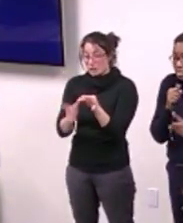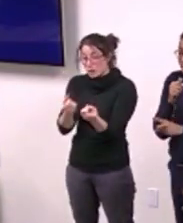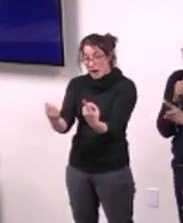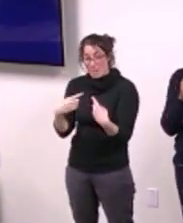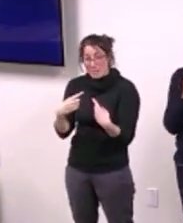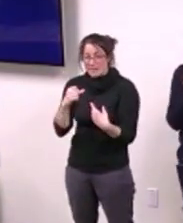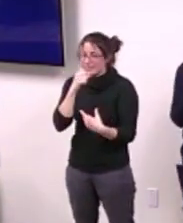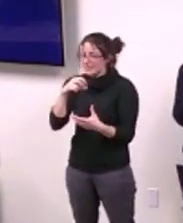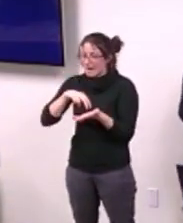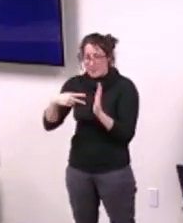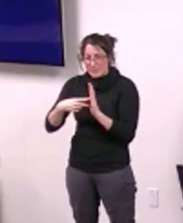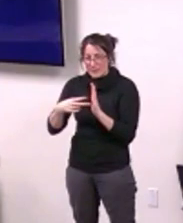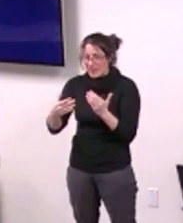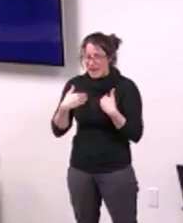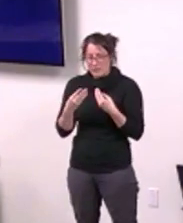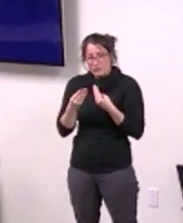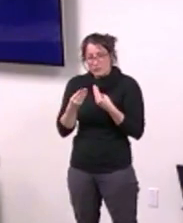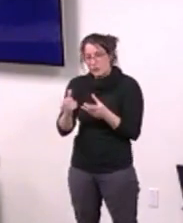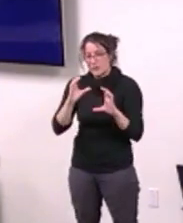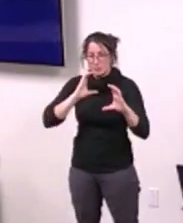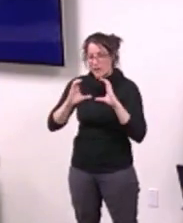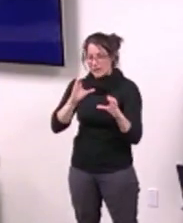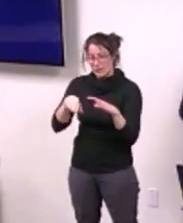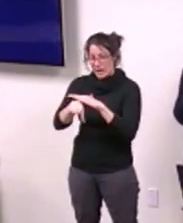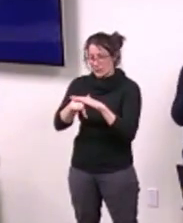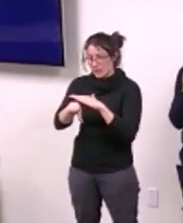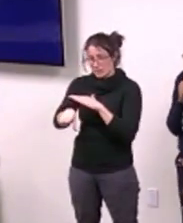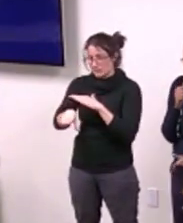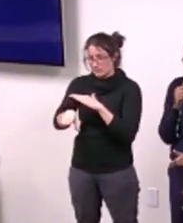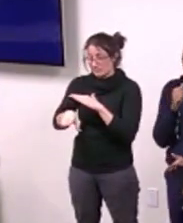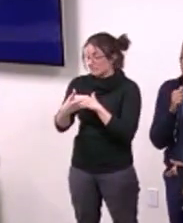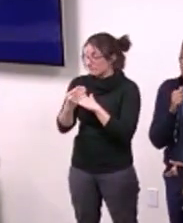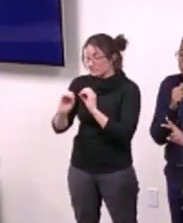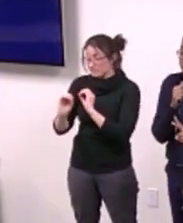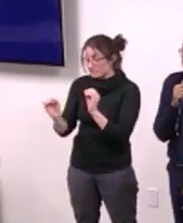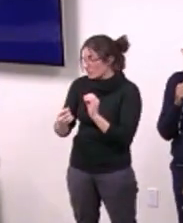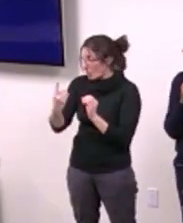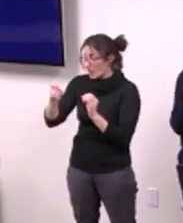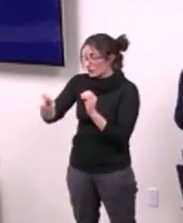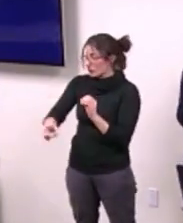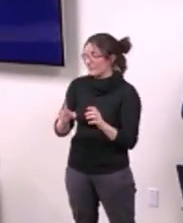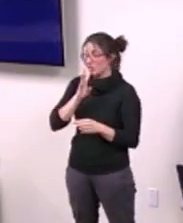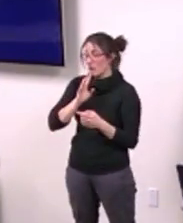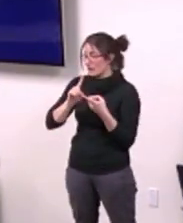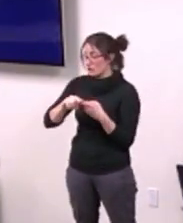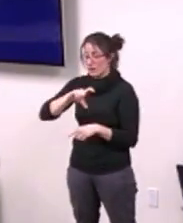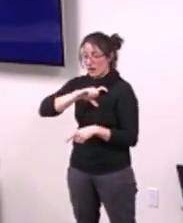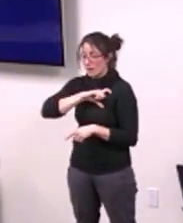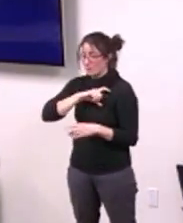that there is fluid communication access. And no one should be talking to the cops regardless anyway.